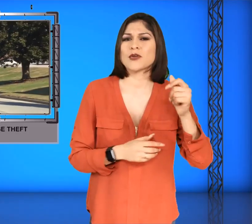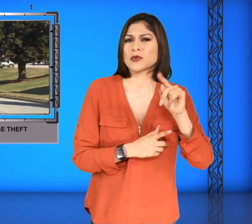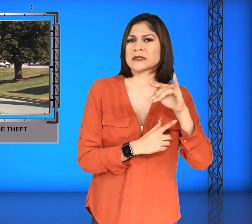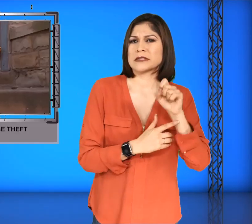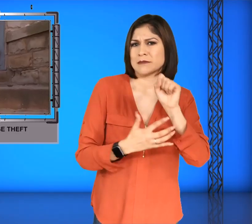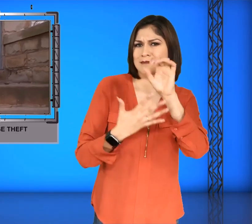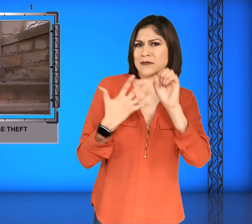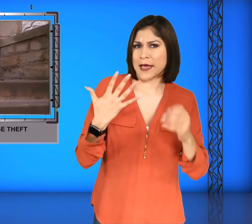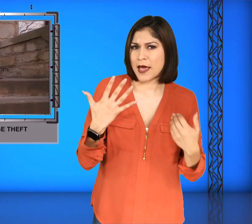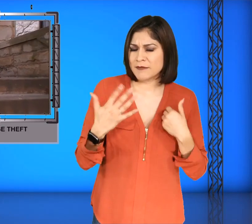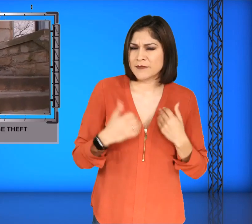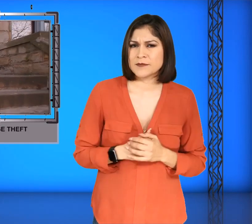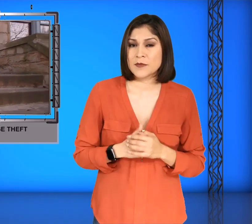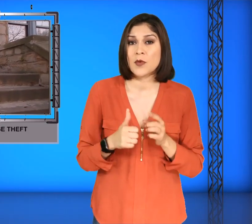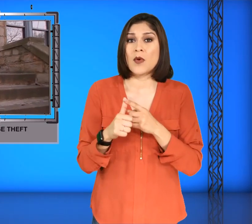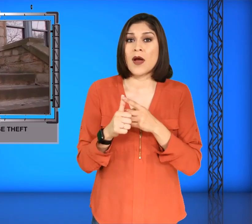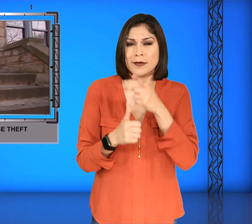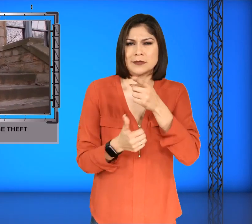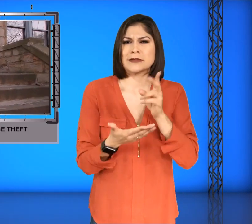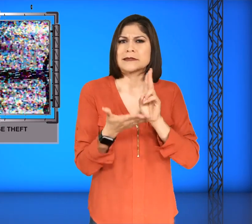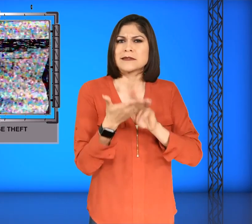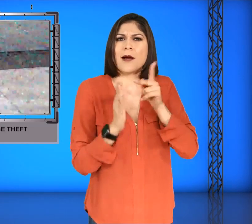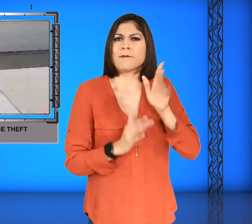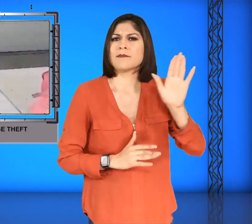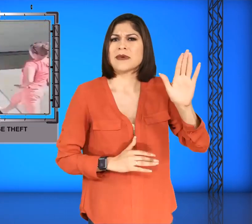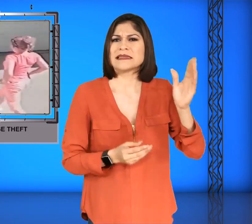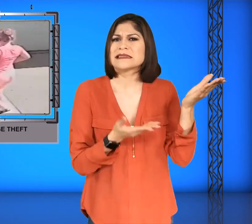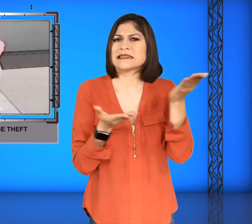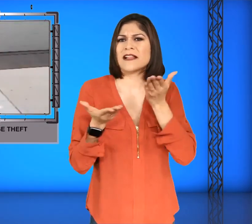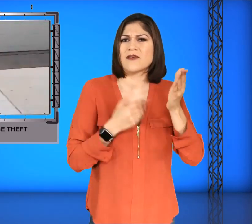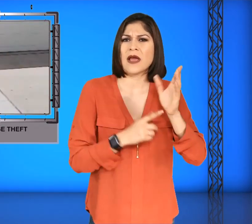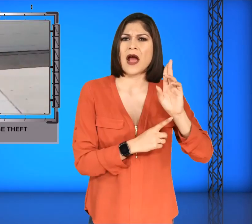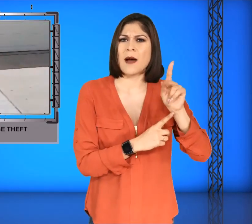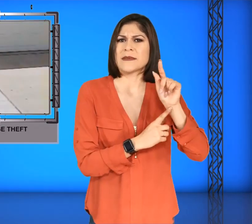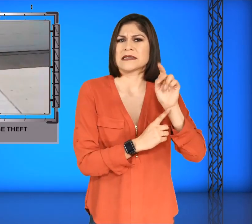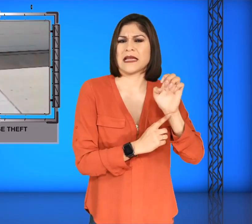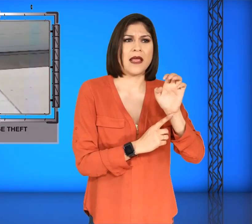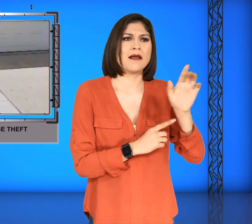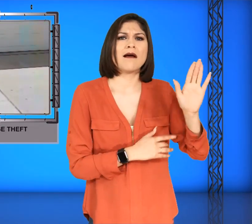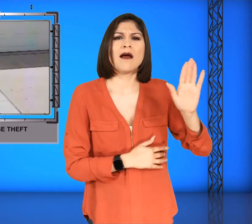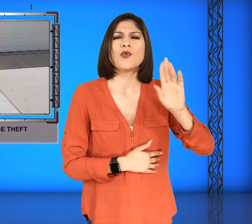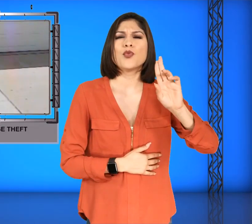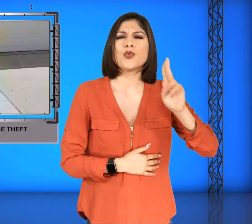Experts share a few tips. Number one, sign up for delivery updates.